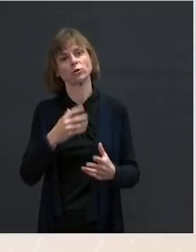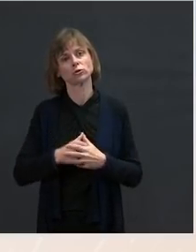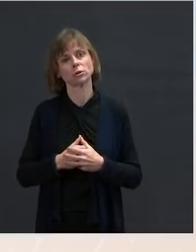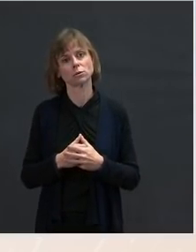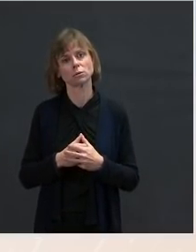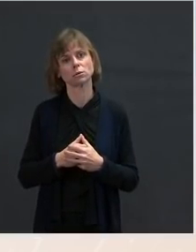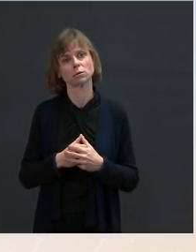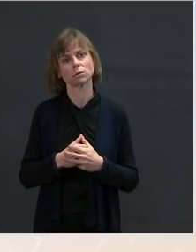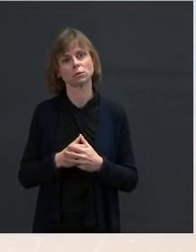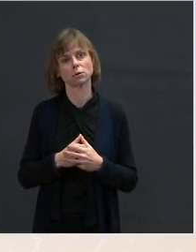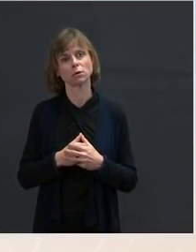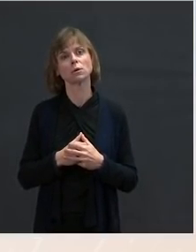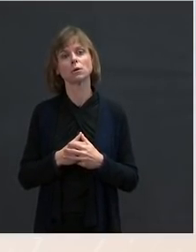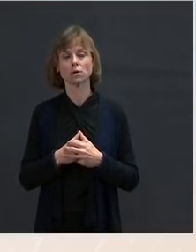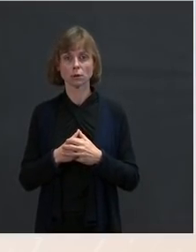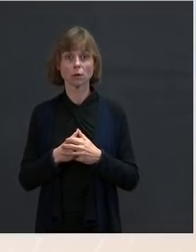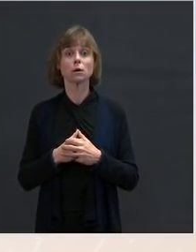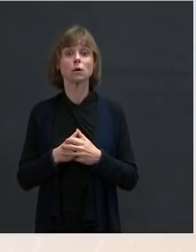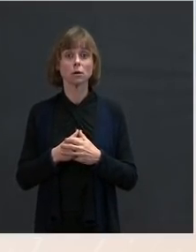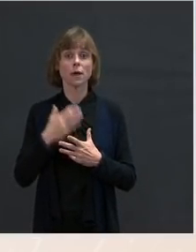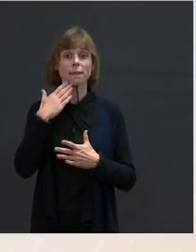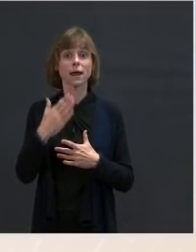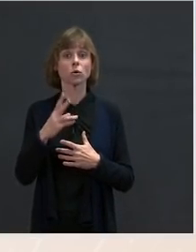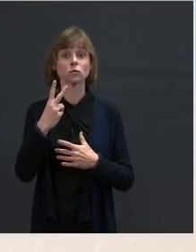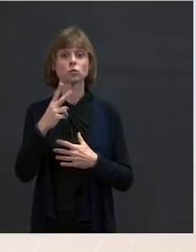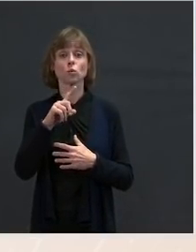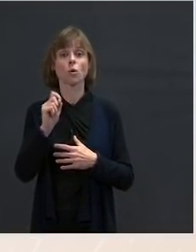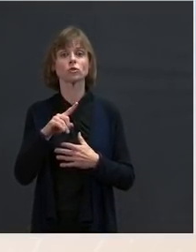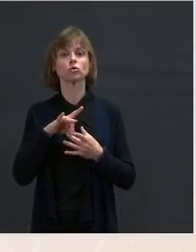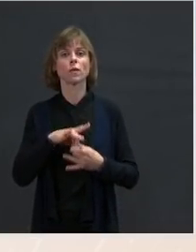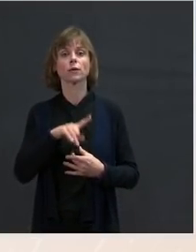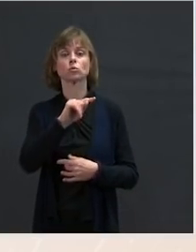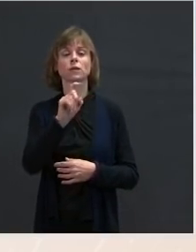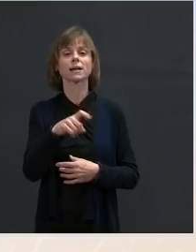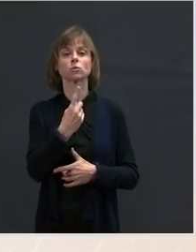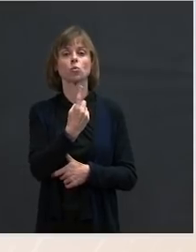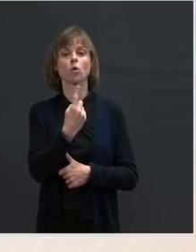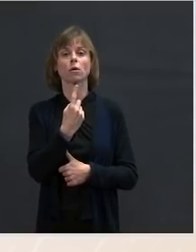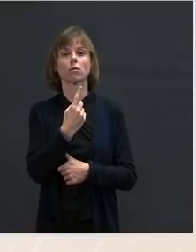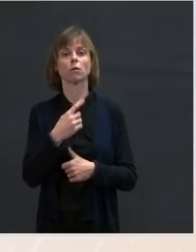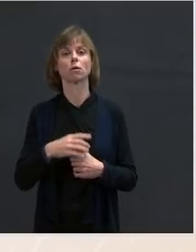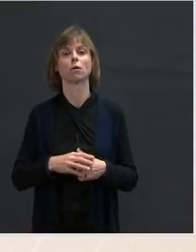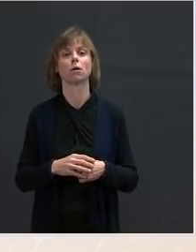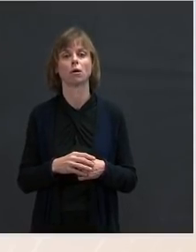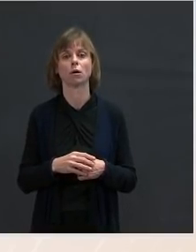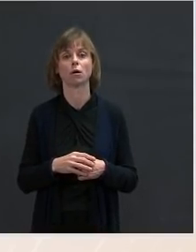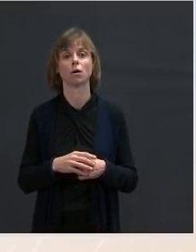The Press: Hey, Jen. Thanks. Two questions. The first is on Texas. Some folks have come on to astronomical electric bills,